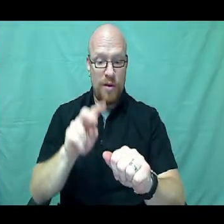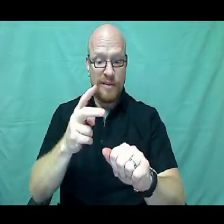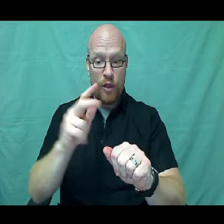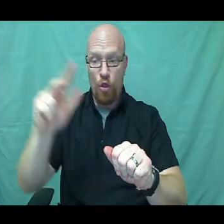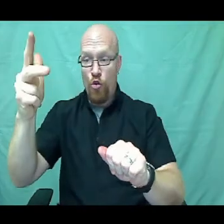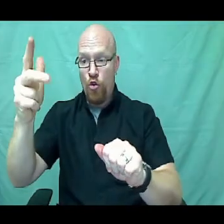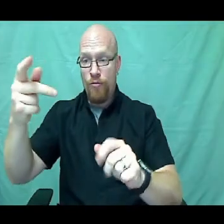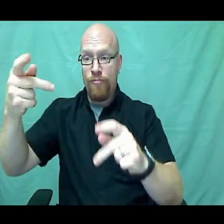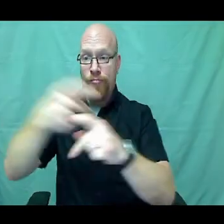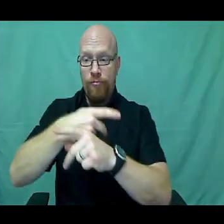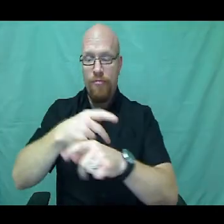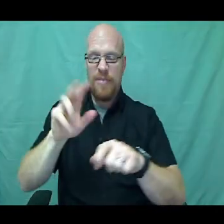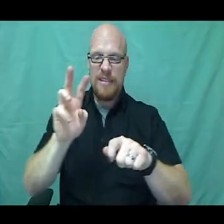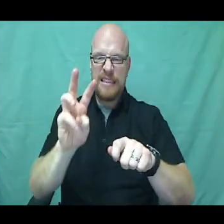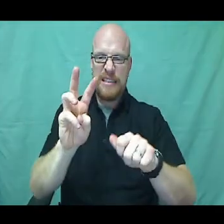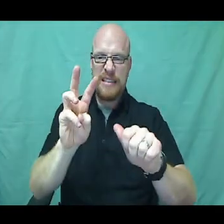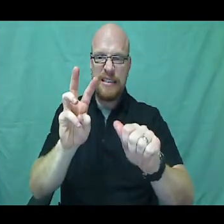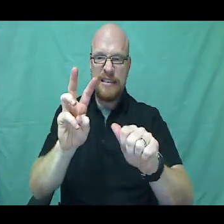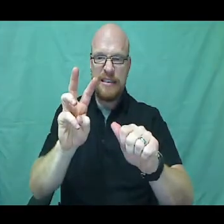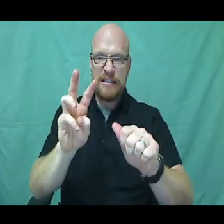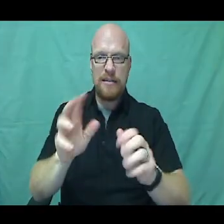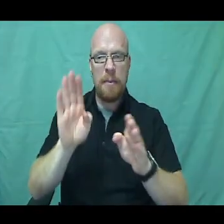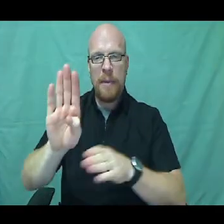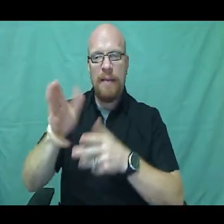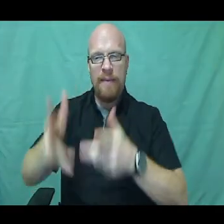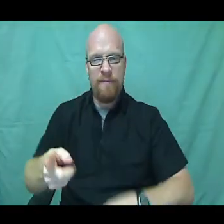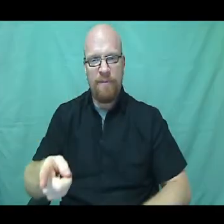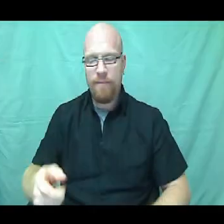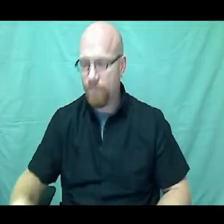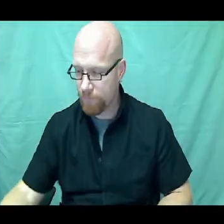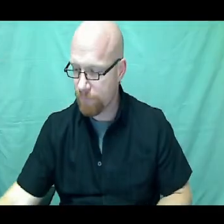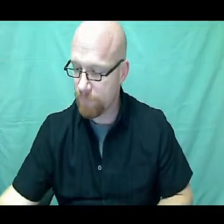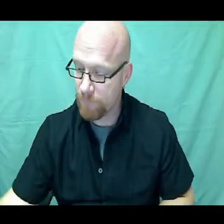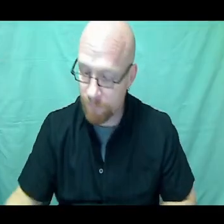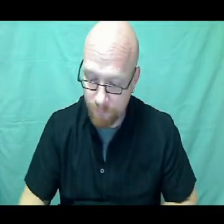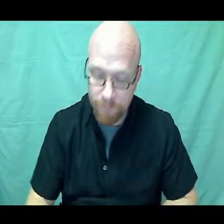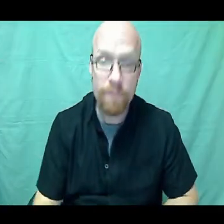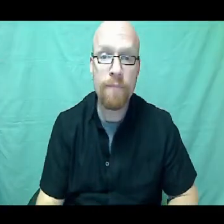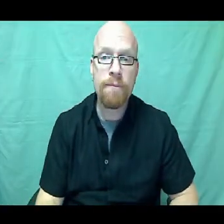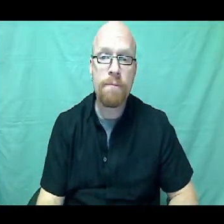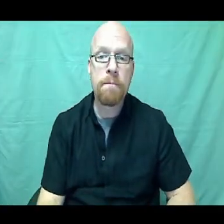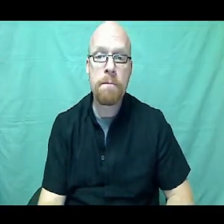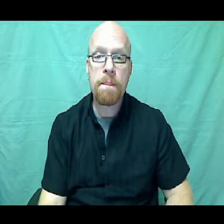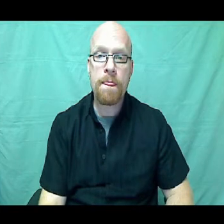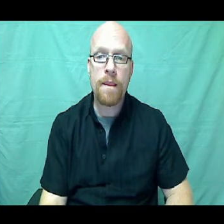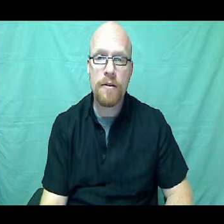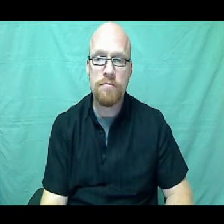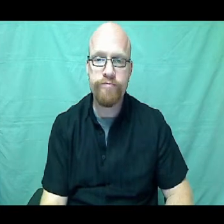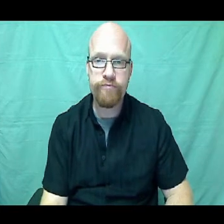And we have a squared to the third, which is going to be a to the sixth. And as far as the b variable we leave it